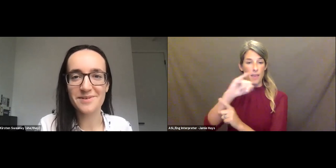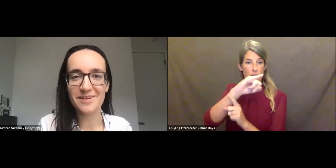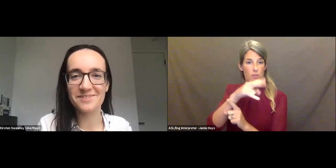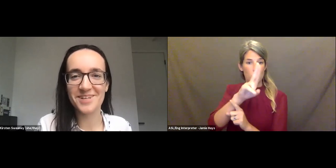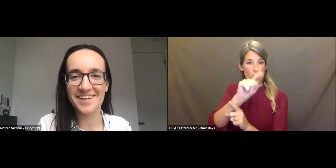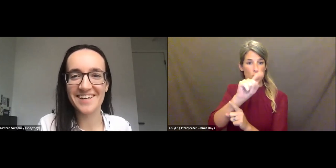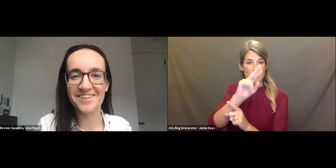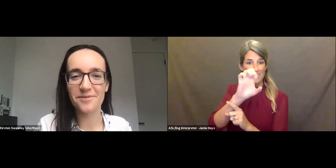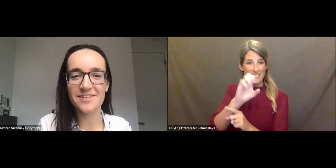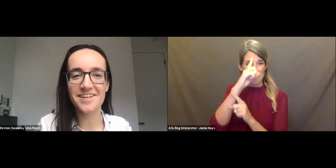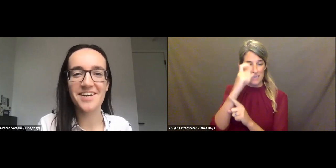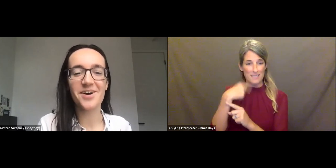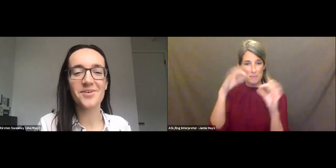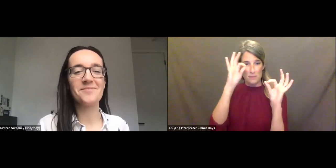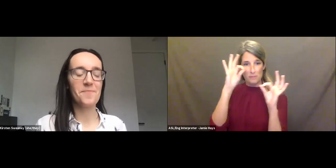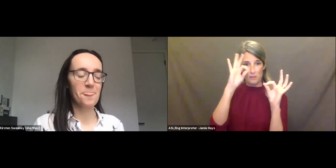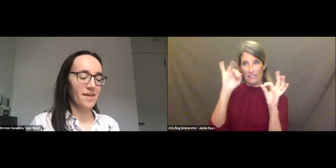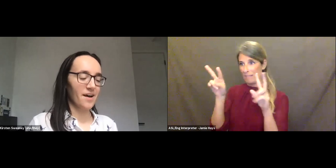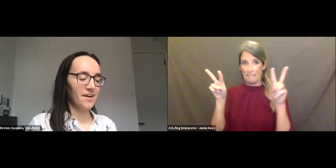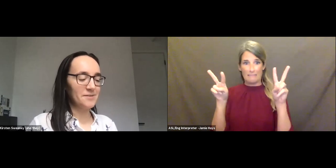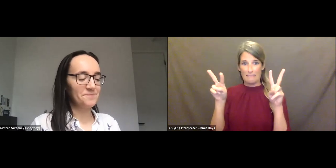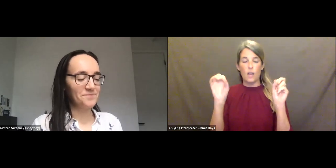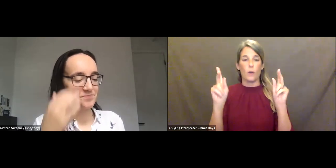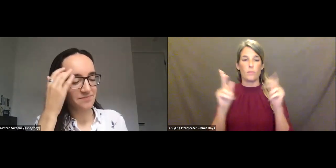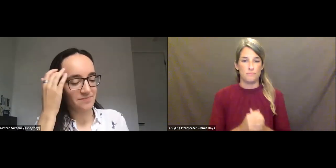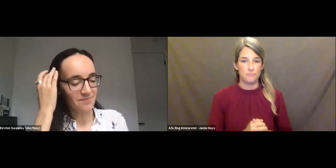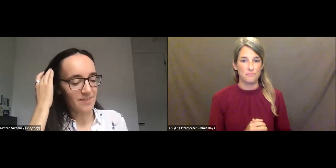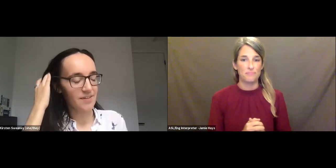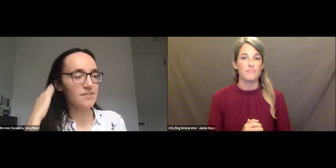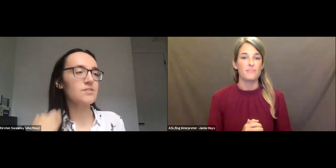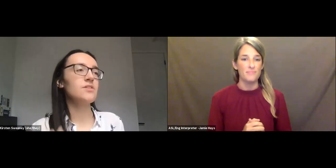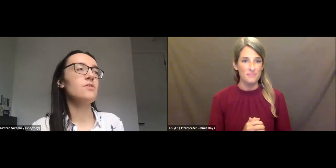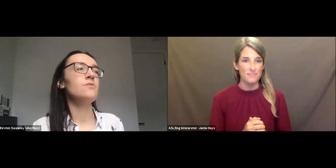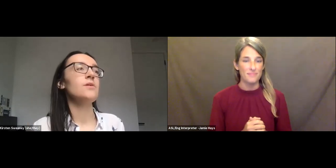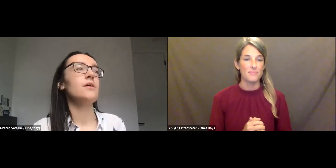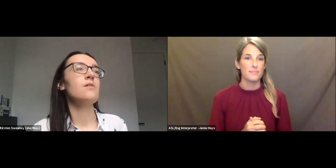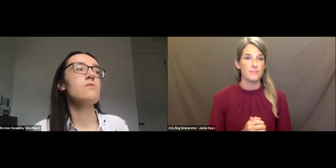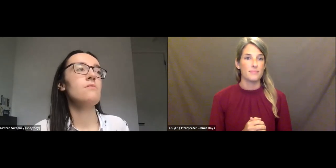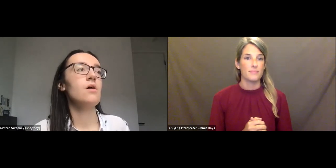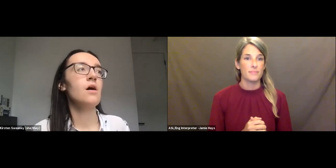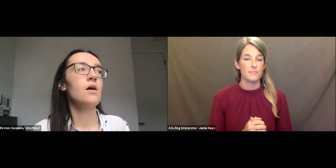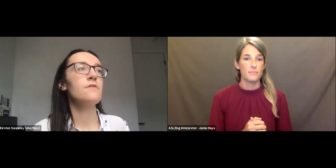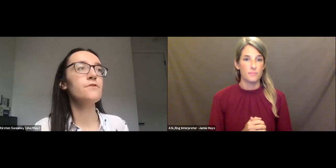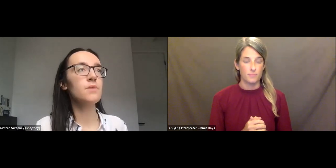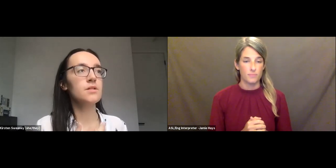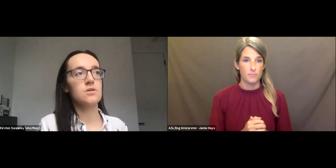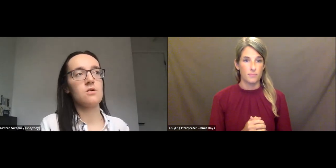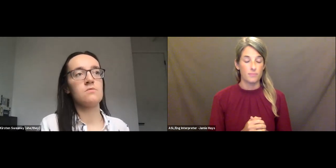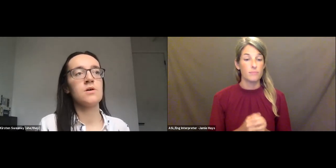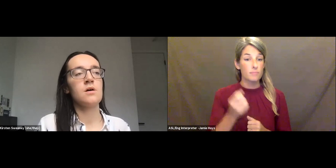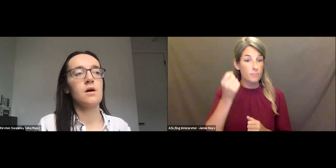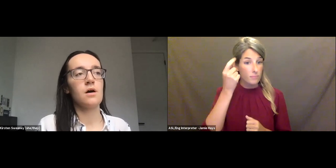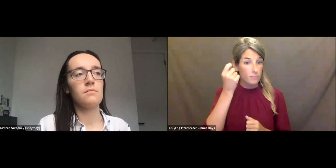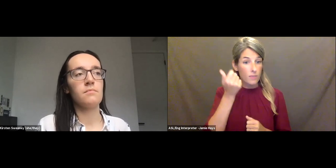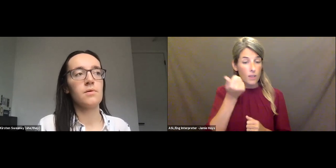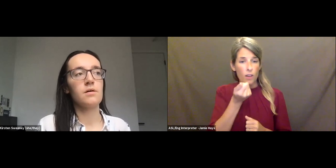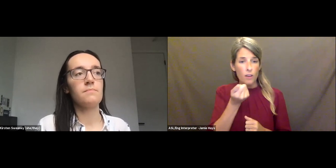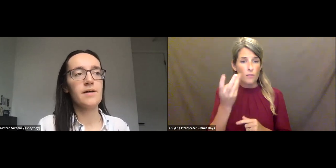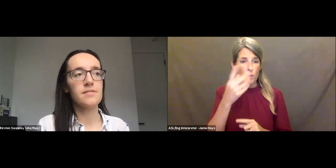me while I'm talking otherwise. Okay. So, a few months ago, Beth